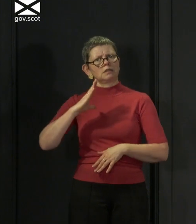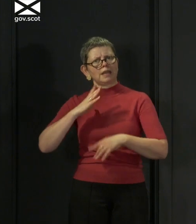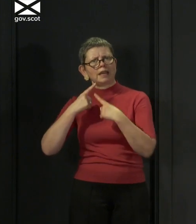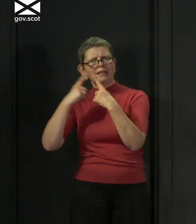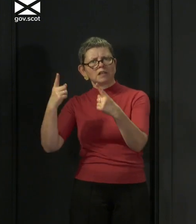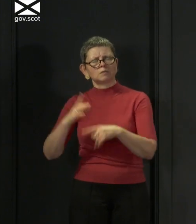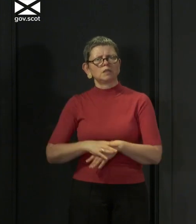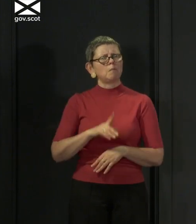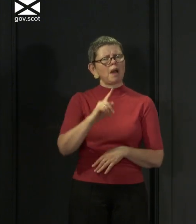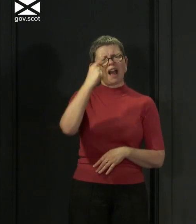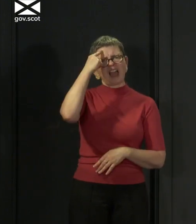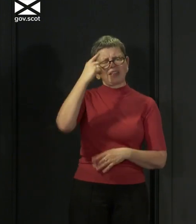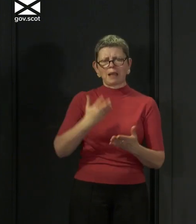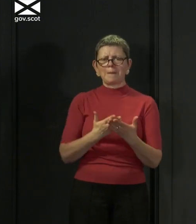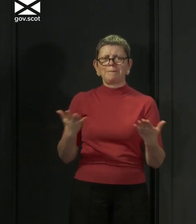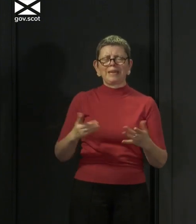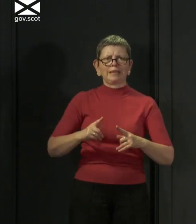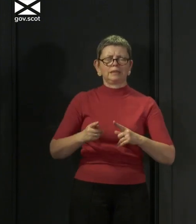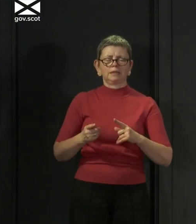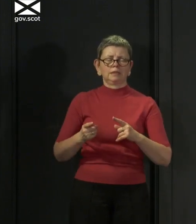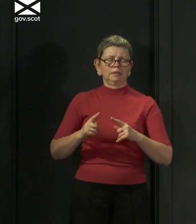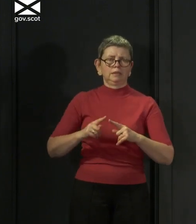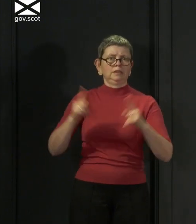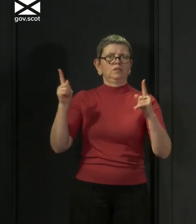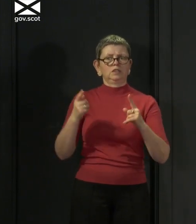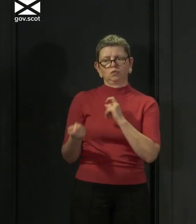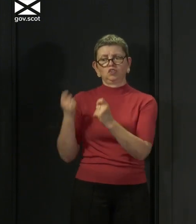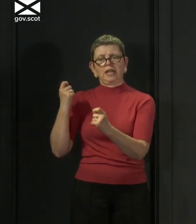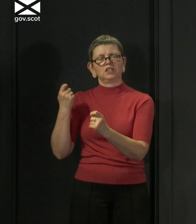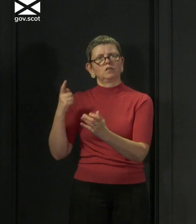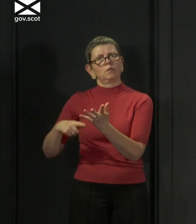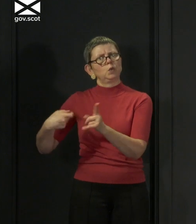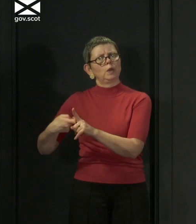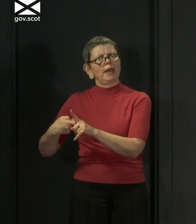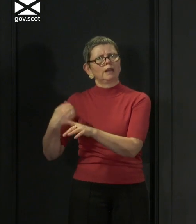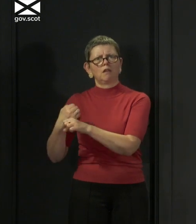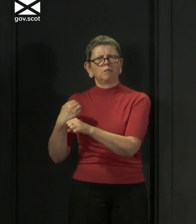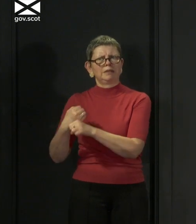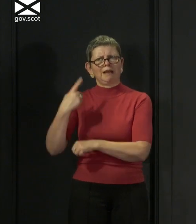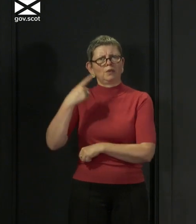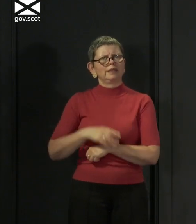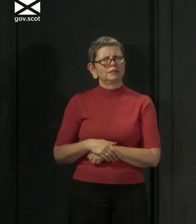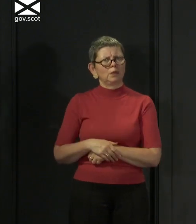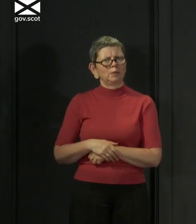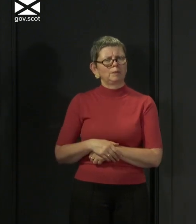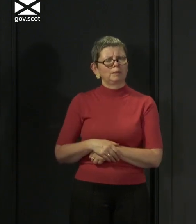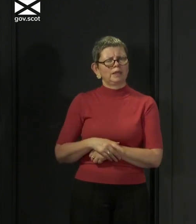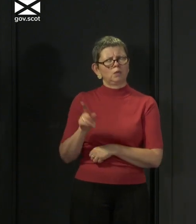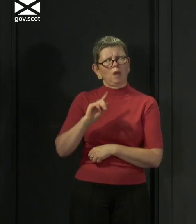term if what the sense I'm getting from the UK Government now turns out to be the reality.